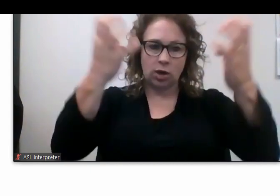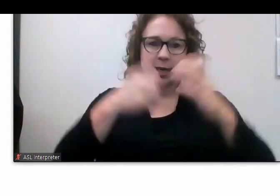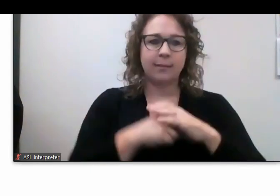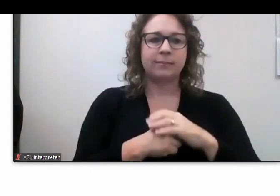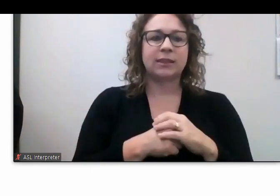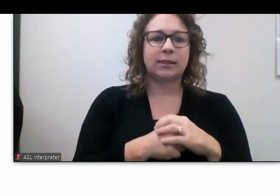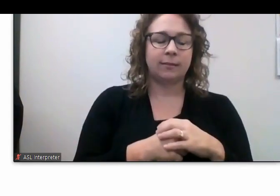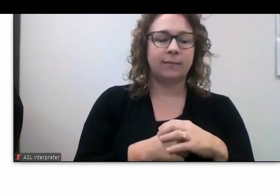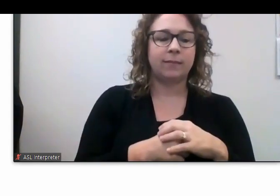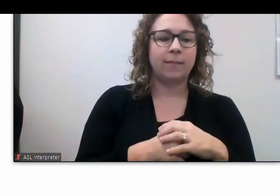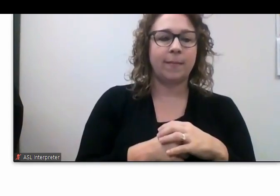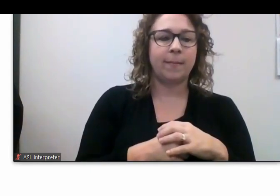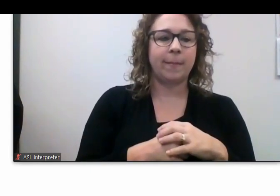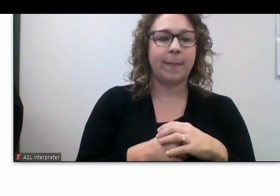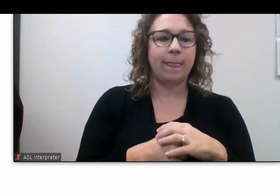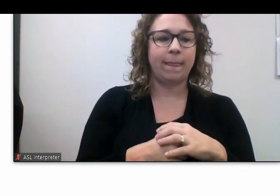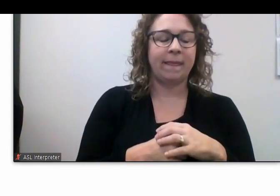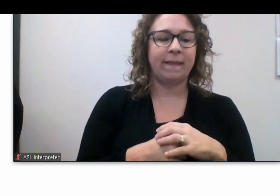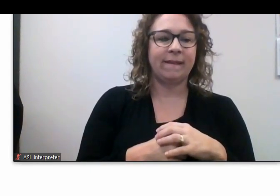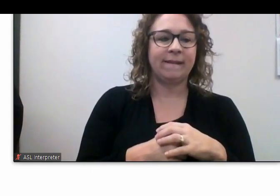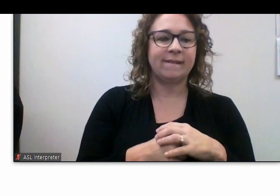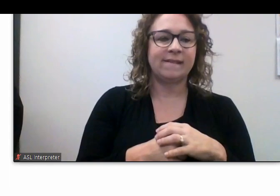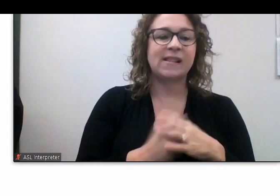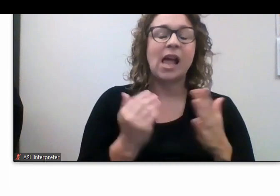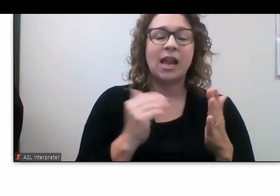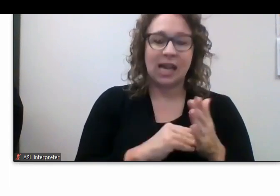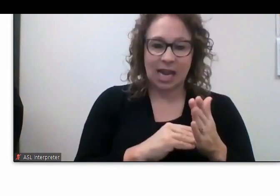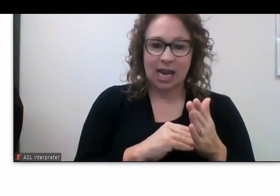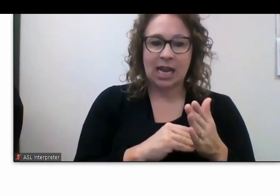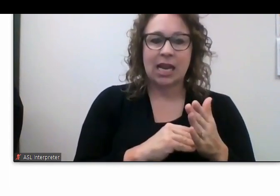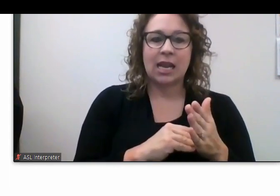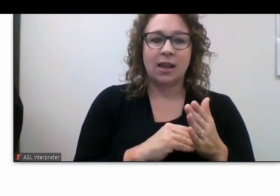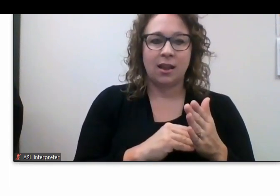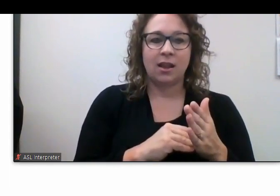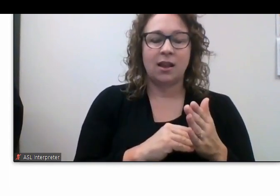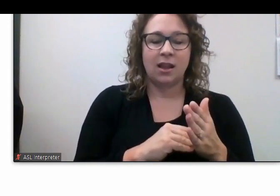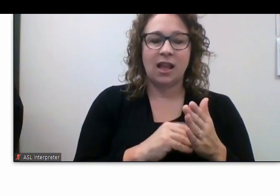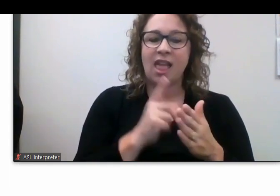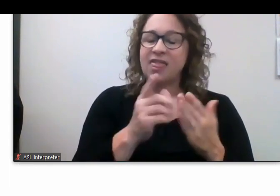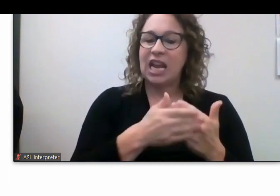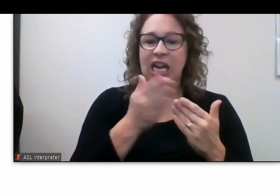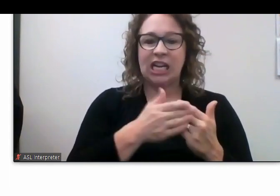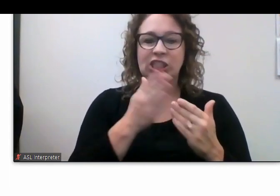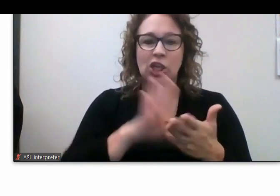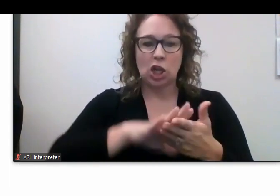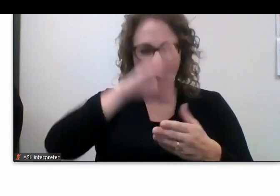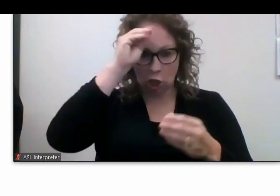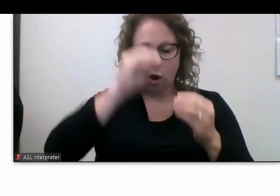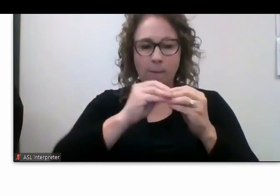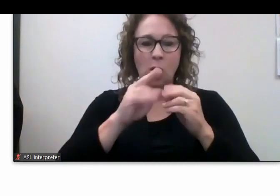and once again these are easy to learn more about if you're interested.